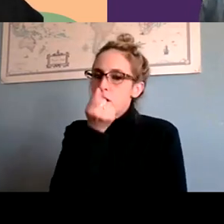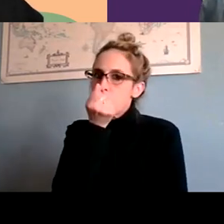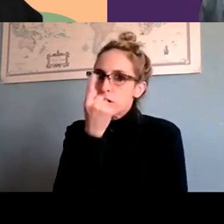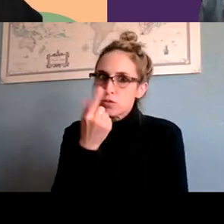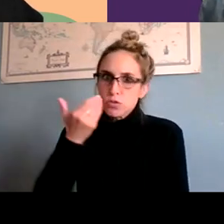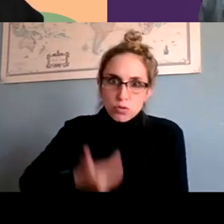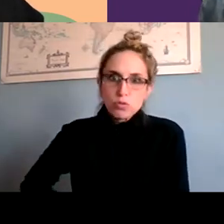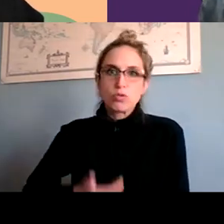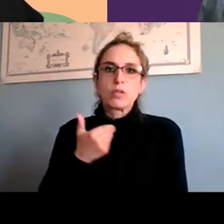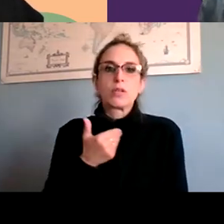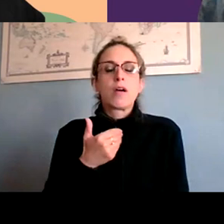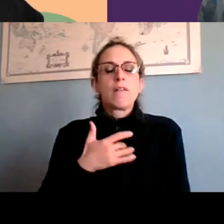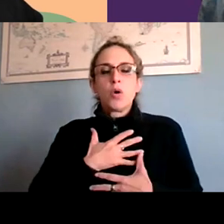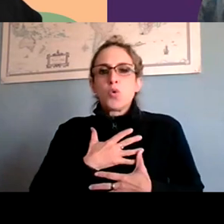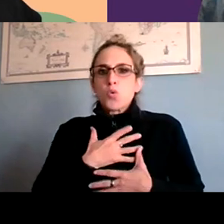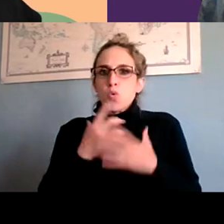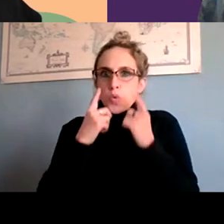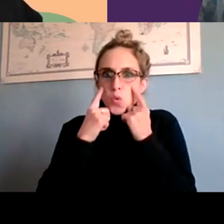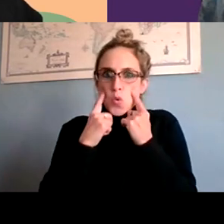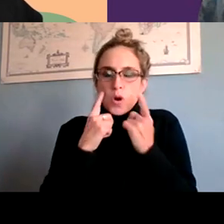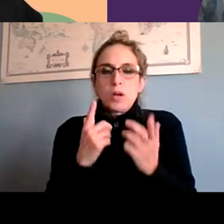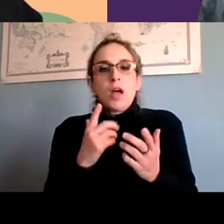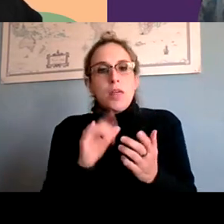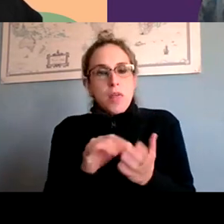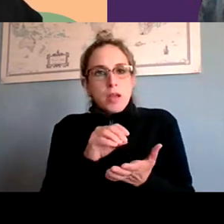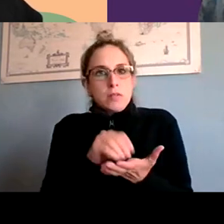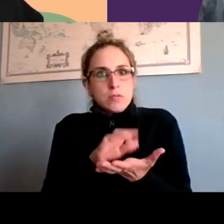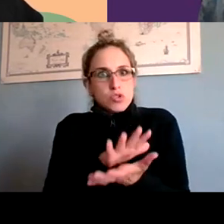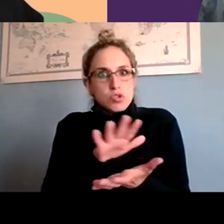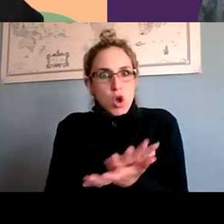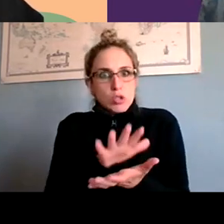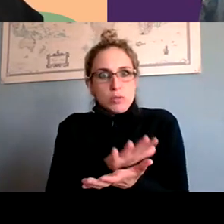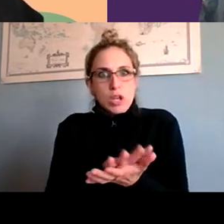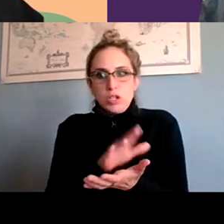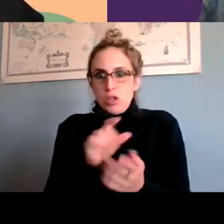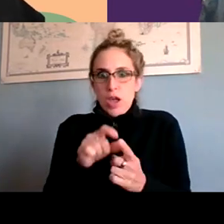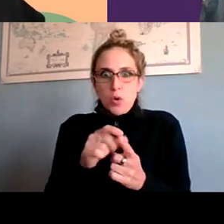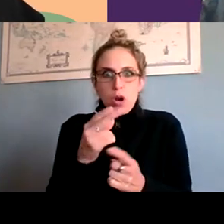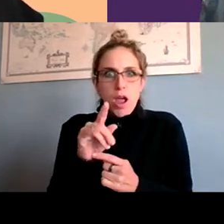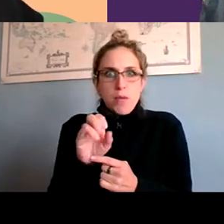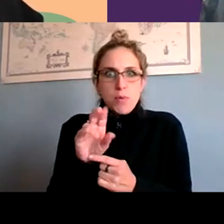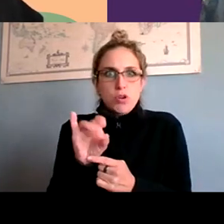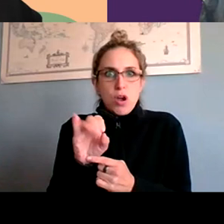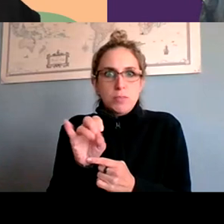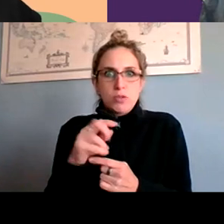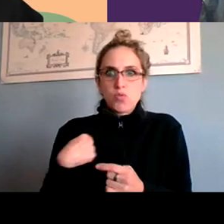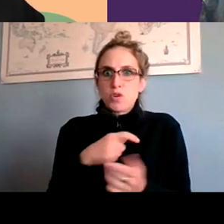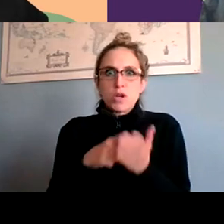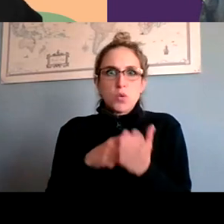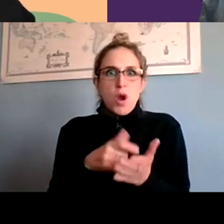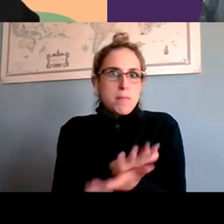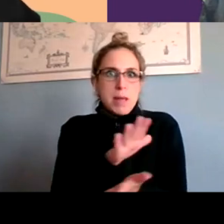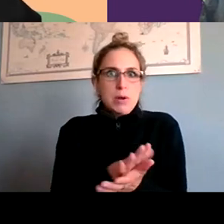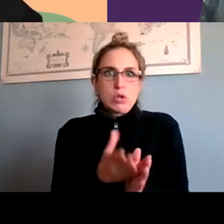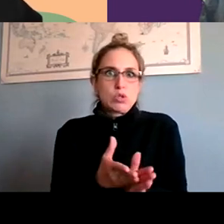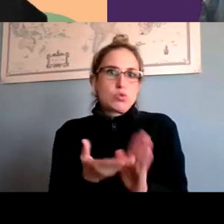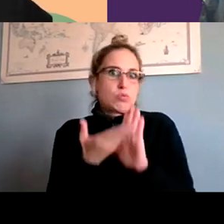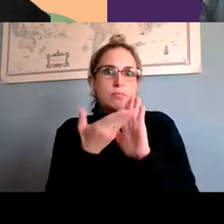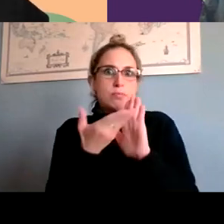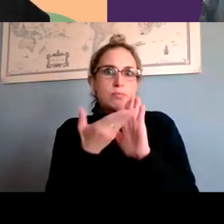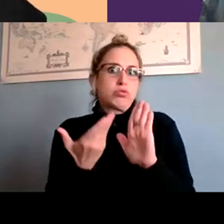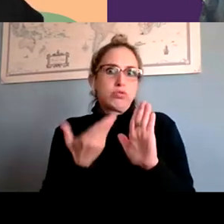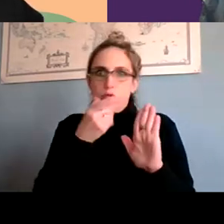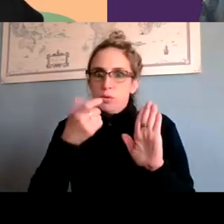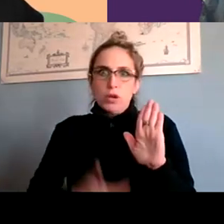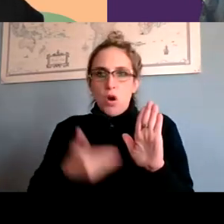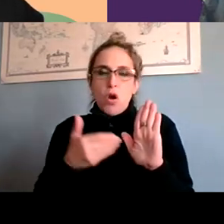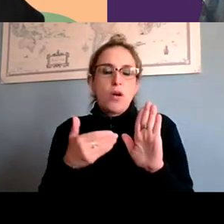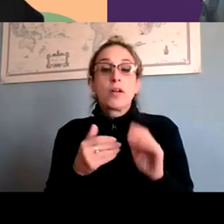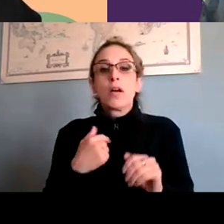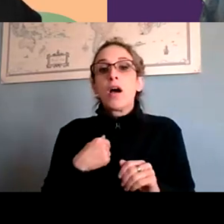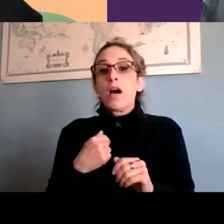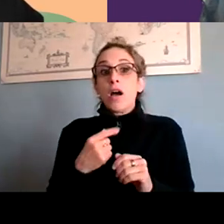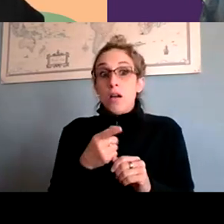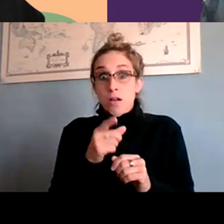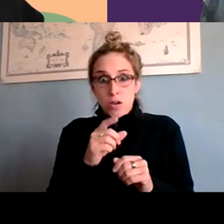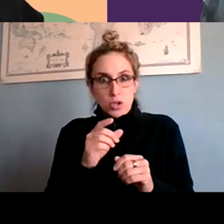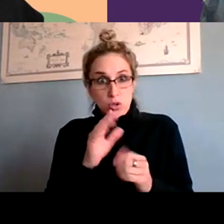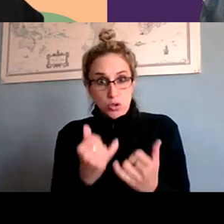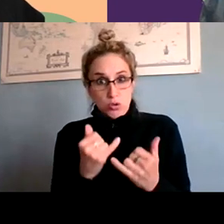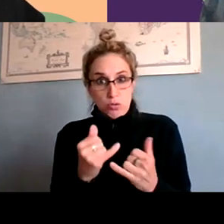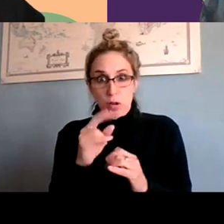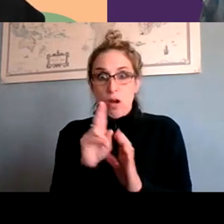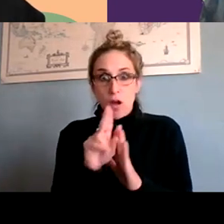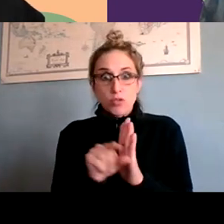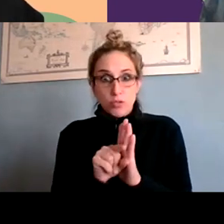Kyle Livie (he/him/his): Even having the word hiker documentation to describe this trauma that propels us to see papers to compensate is very meaningful, thank you, as a current Berkeley undergrad your experiences feel like looking at a mirror in the future.